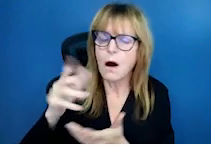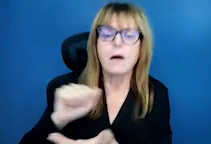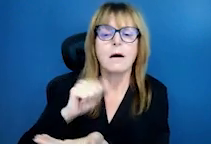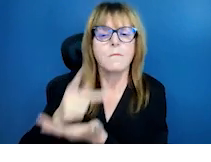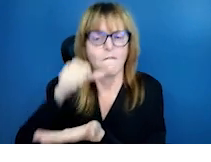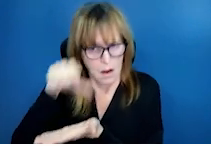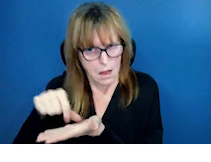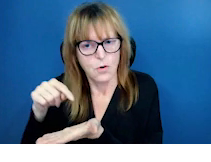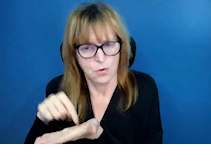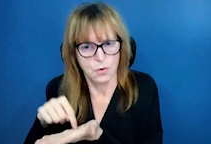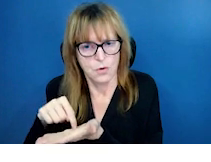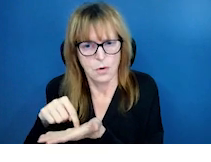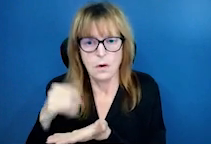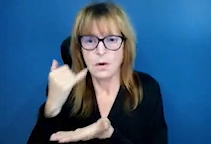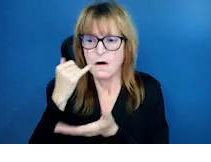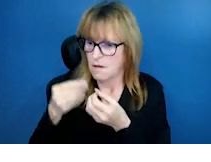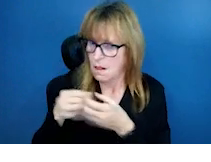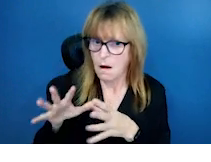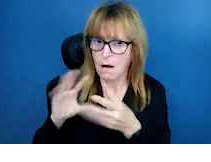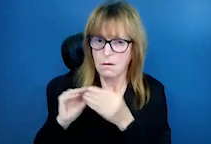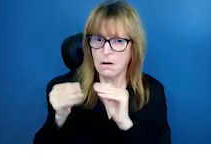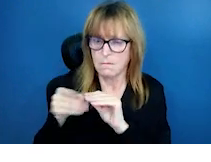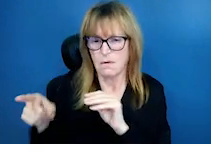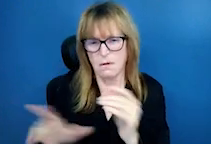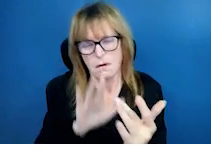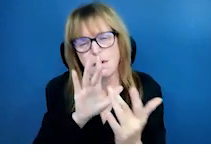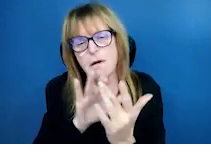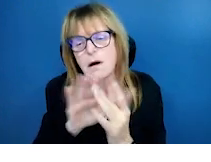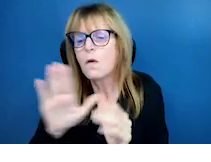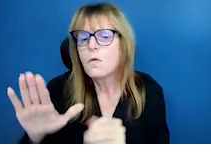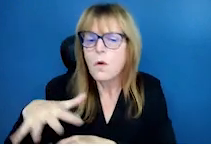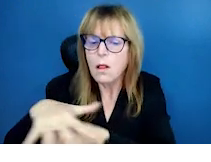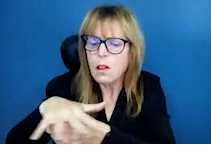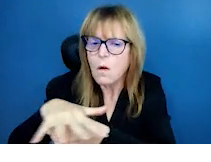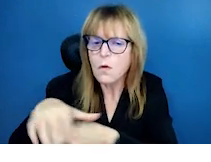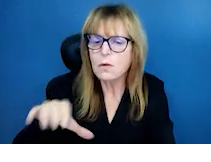If your organization doesn’t plan to apply for grant funding, using the COIN is optional.